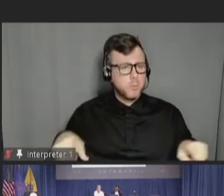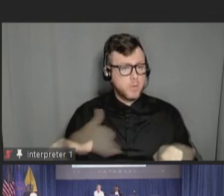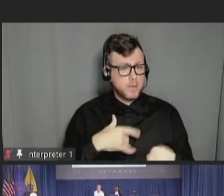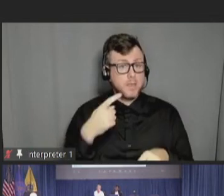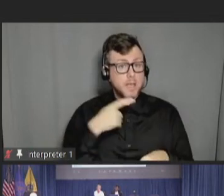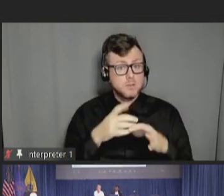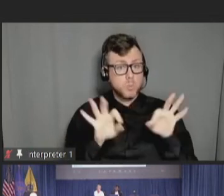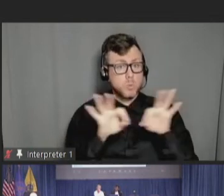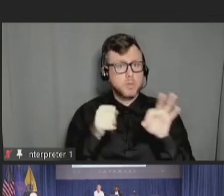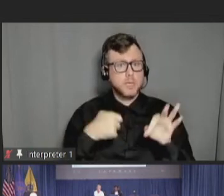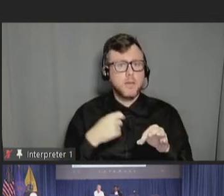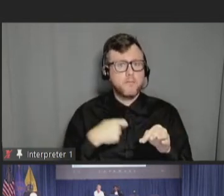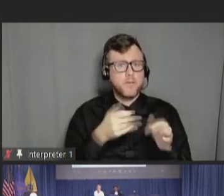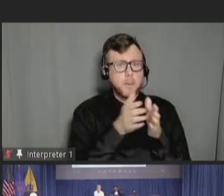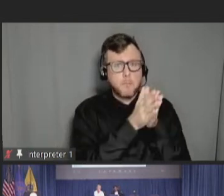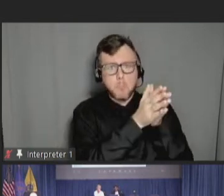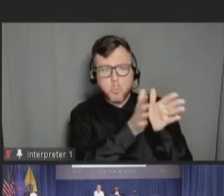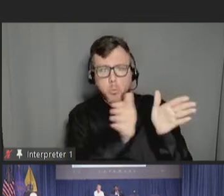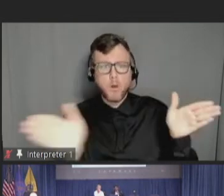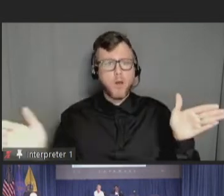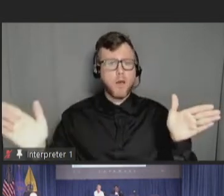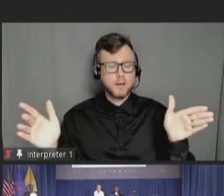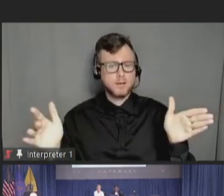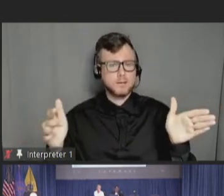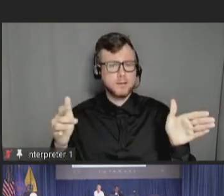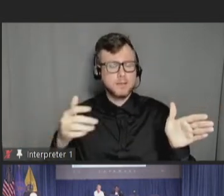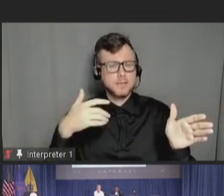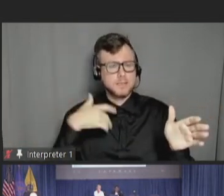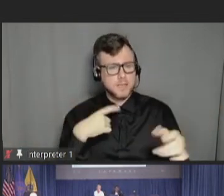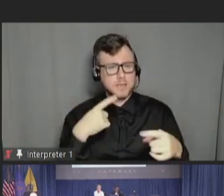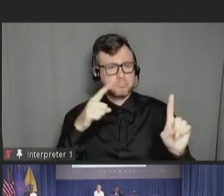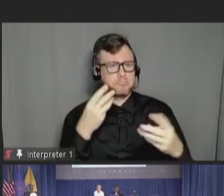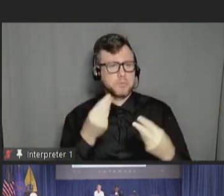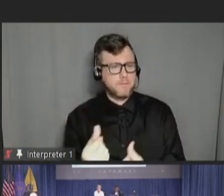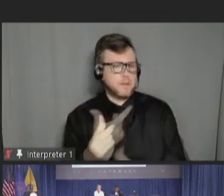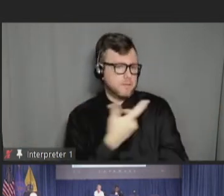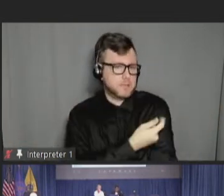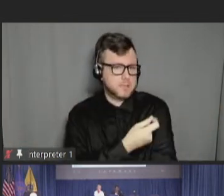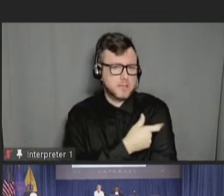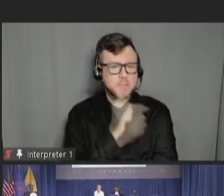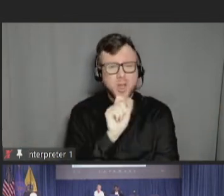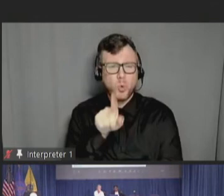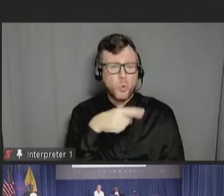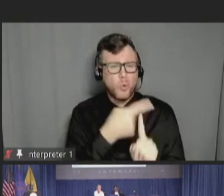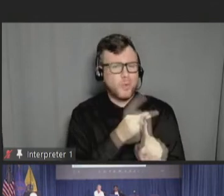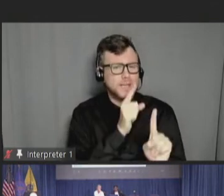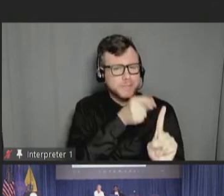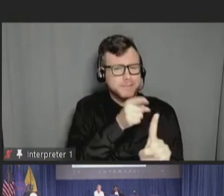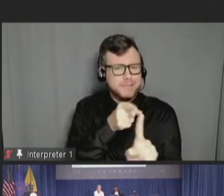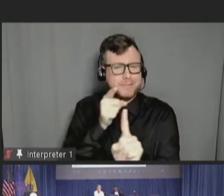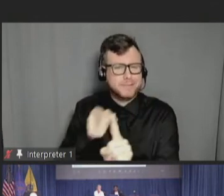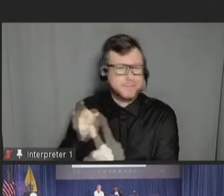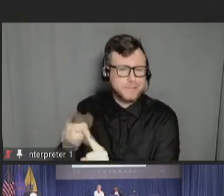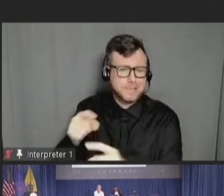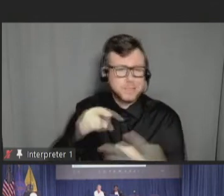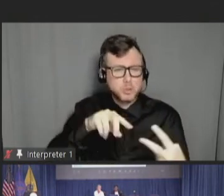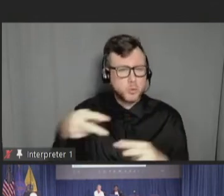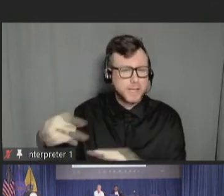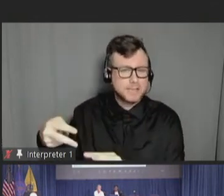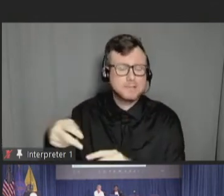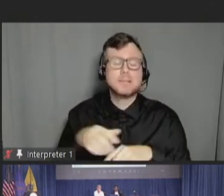a broadly protective vaccine, that is not only active against certain strains. Next, please.